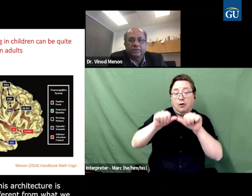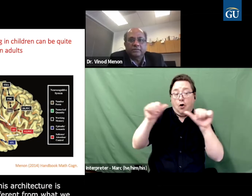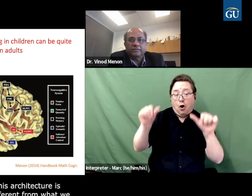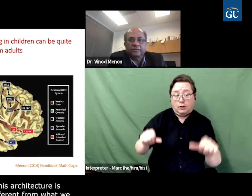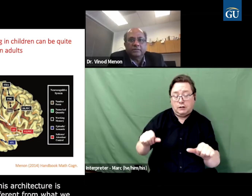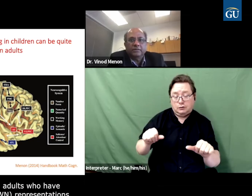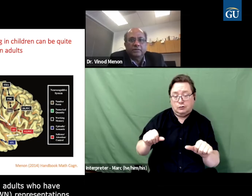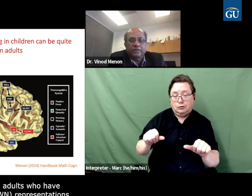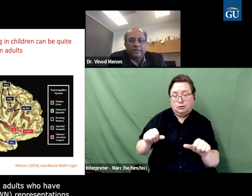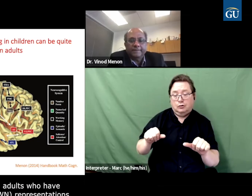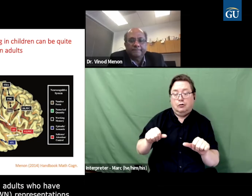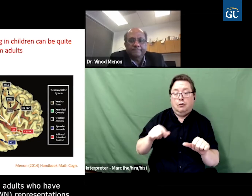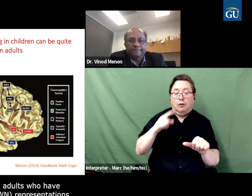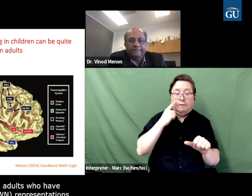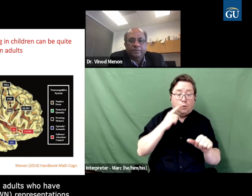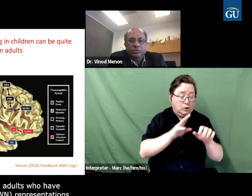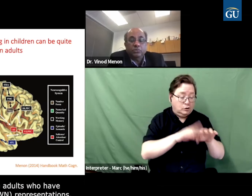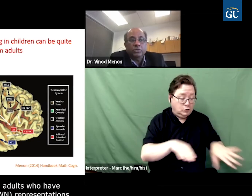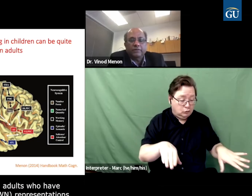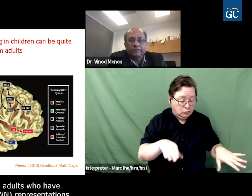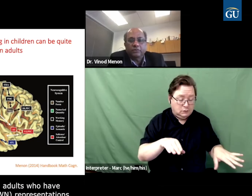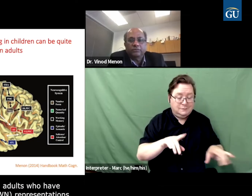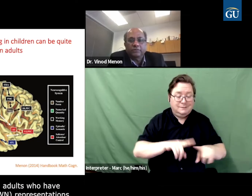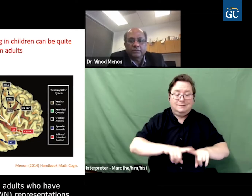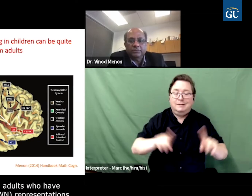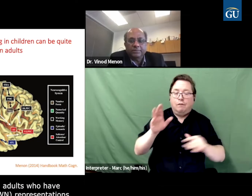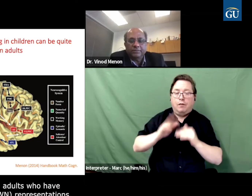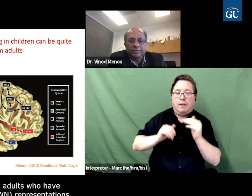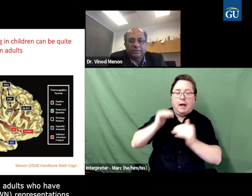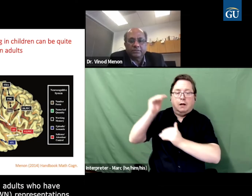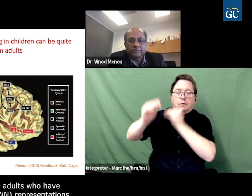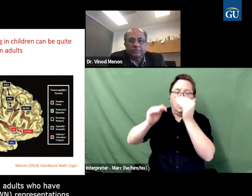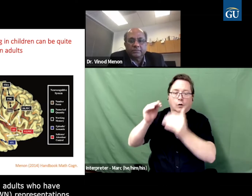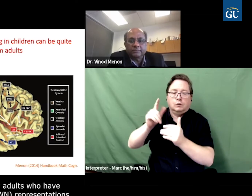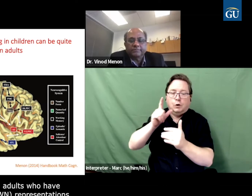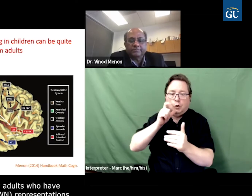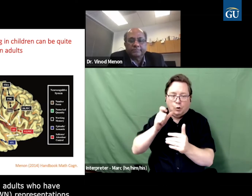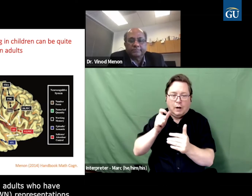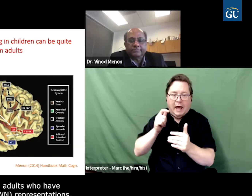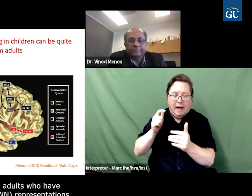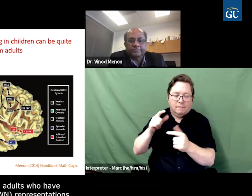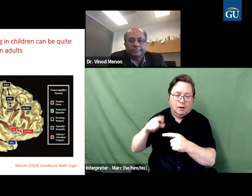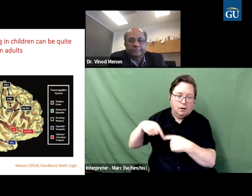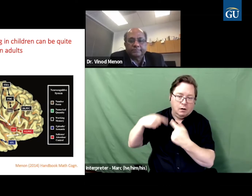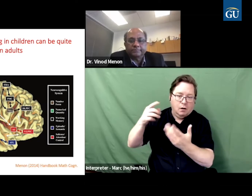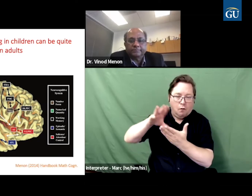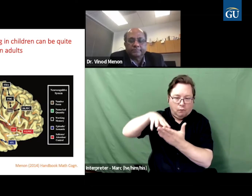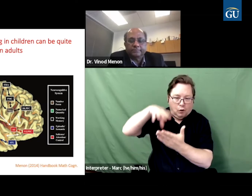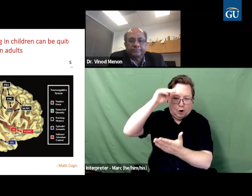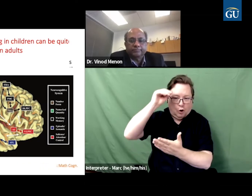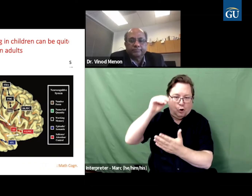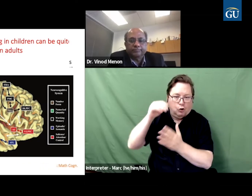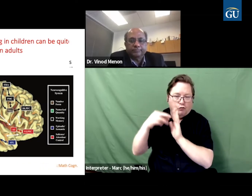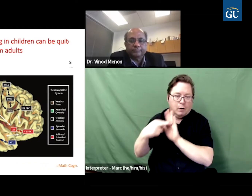from what we see in adults who have over lunch representations